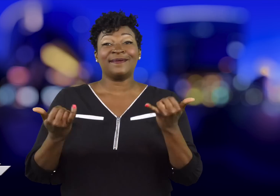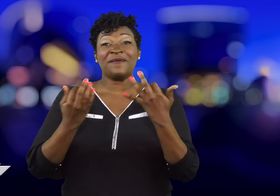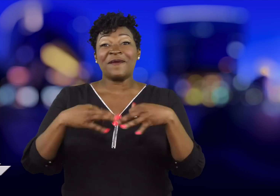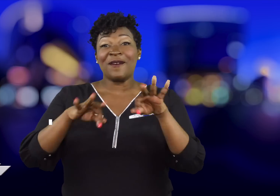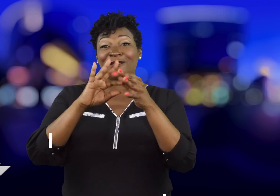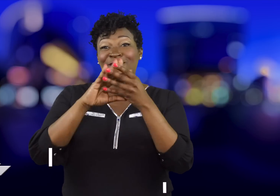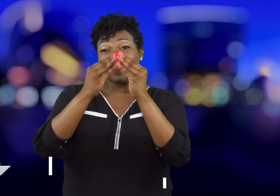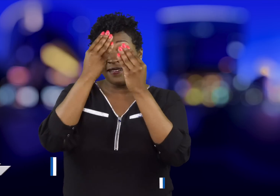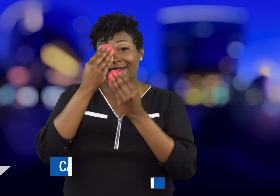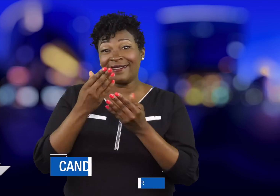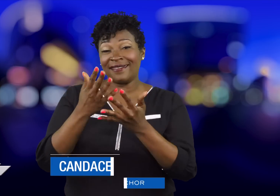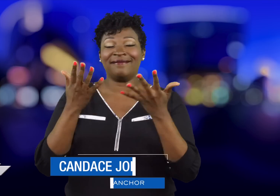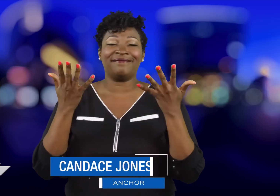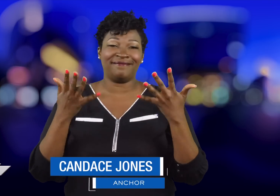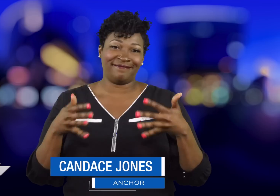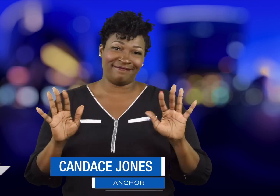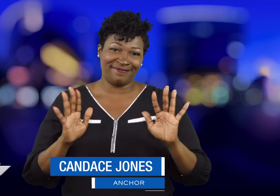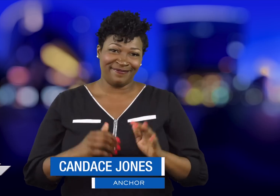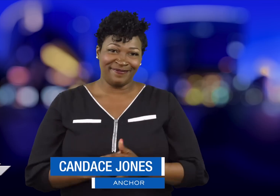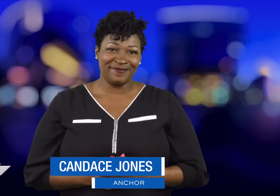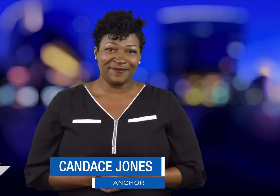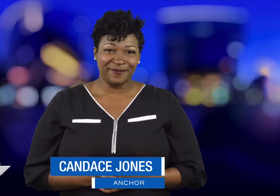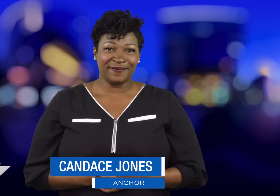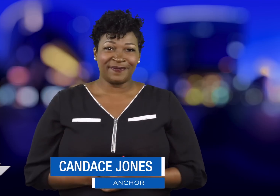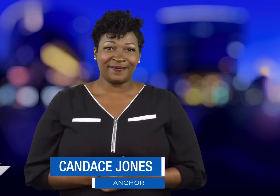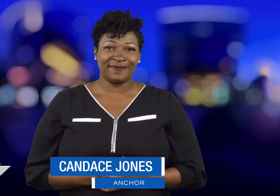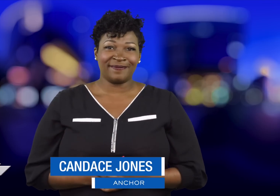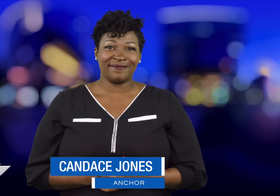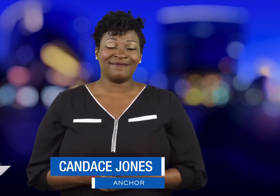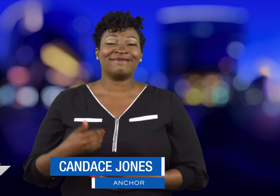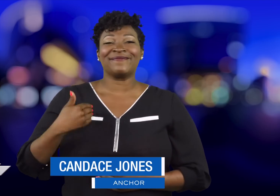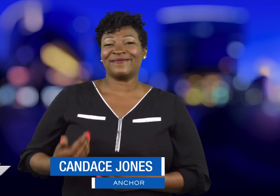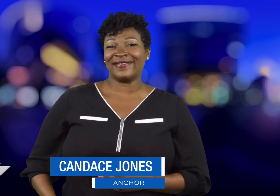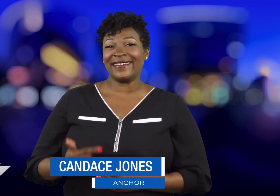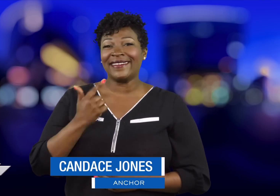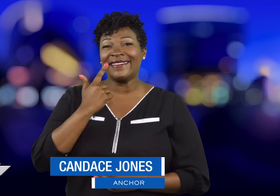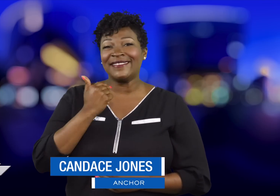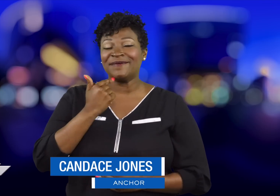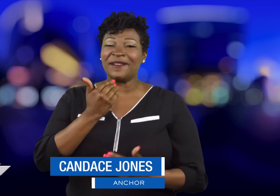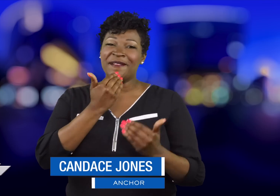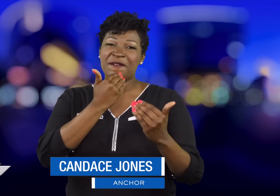And those are your top stories for today. I'm Candace Jones.